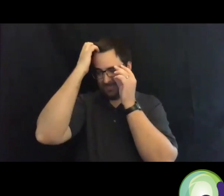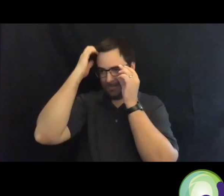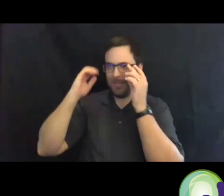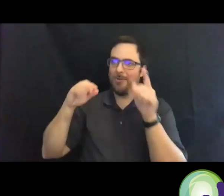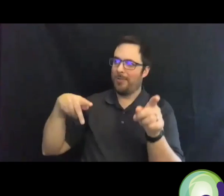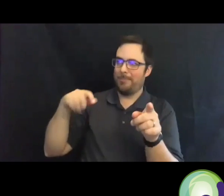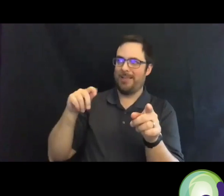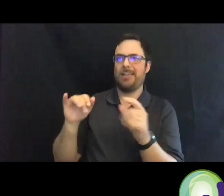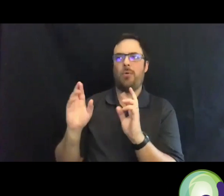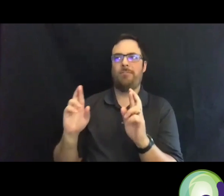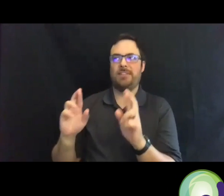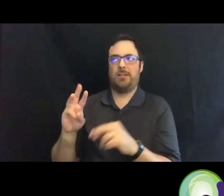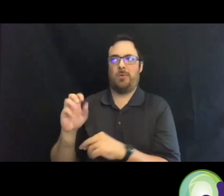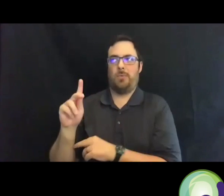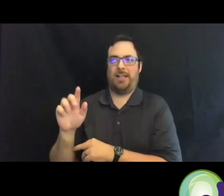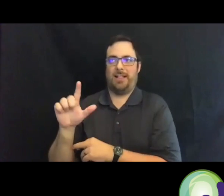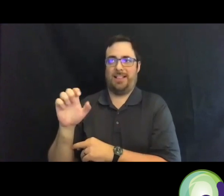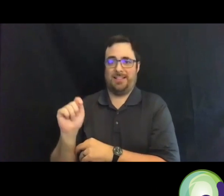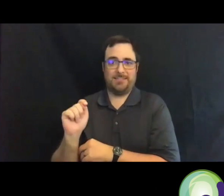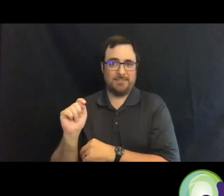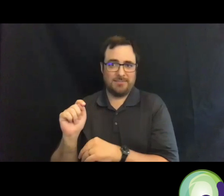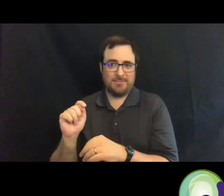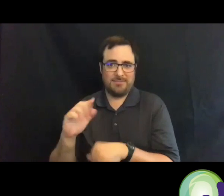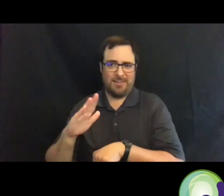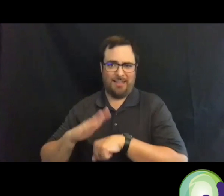on. I think someone for me just finding a video of the skill